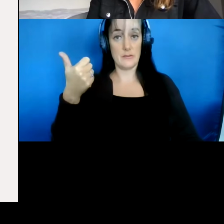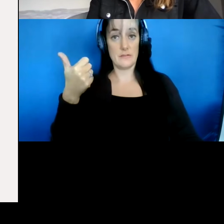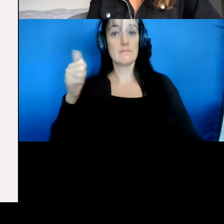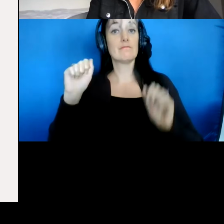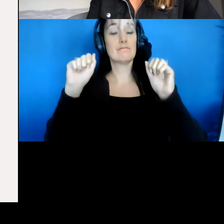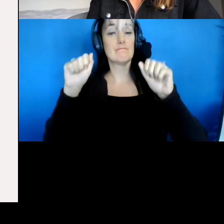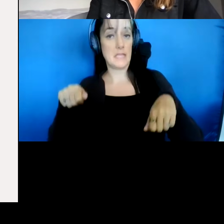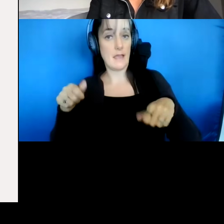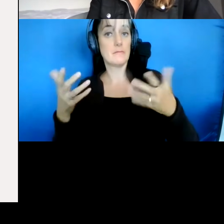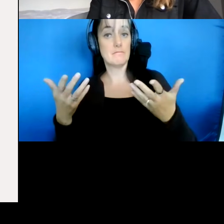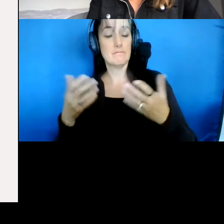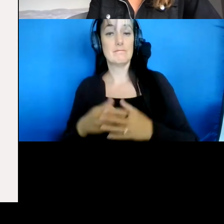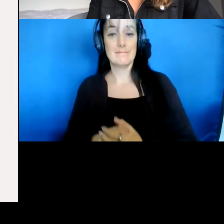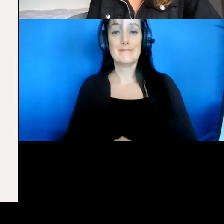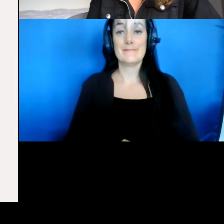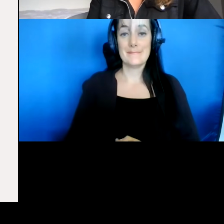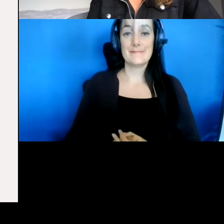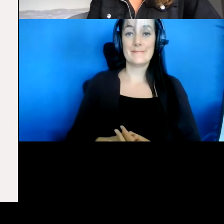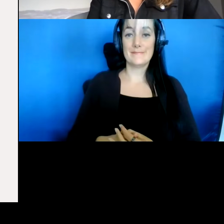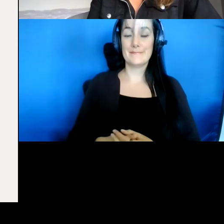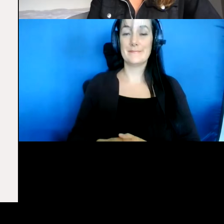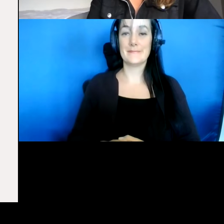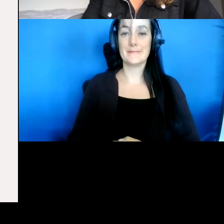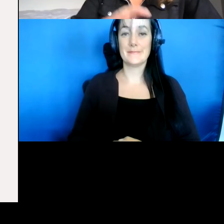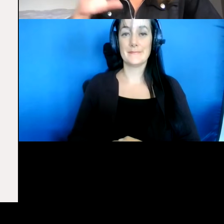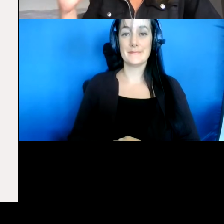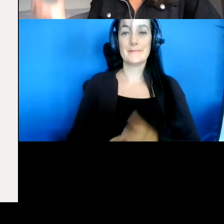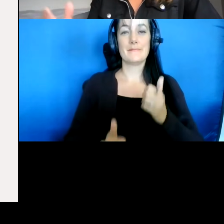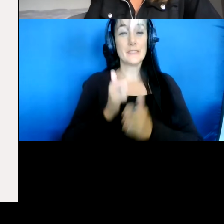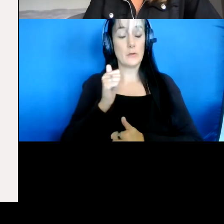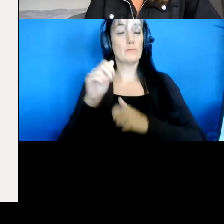but arguably mouse users are the largest group of people on the web which covered disabled